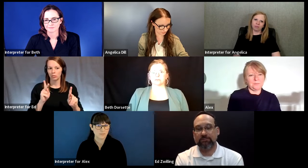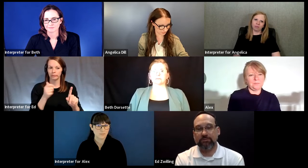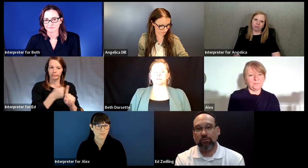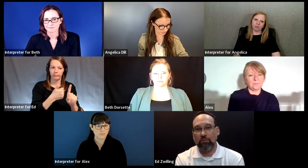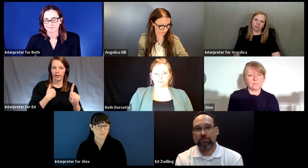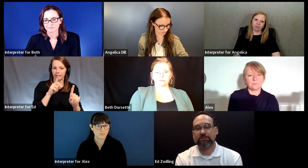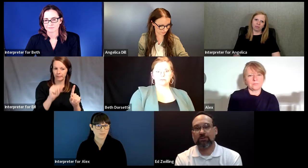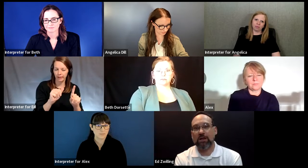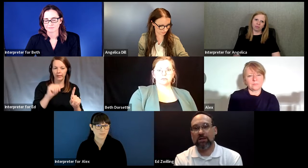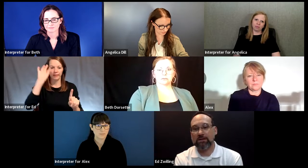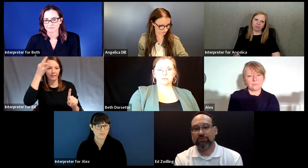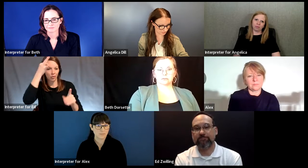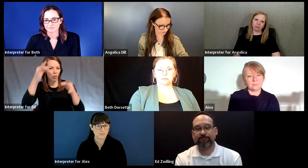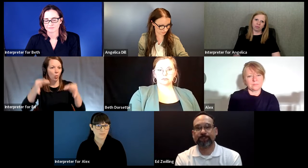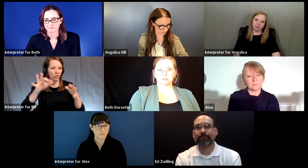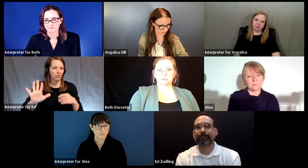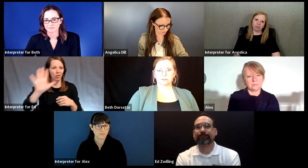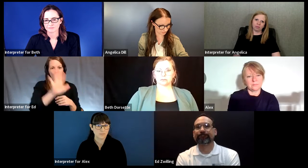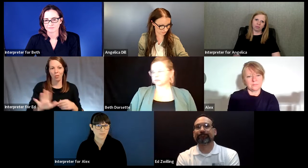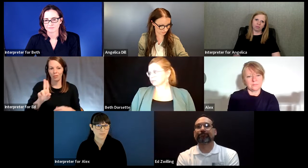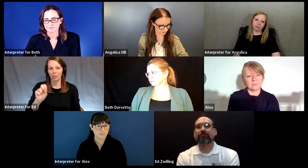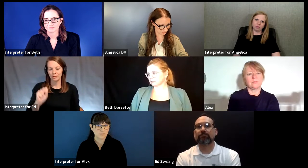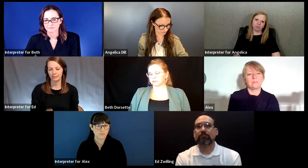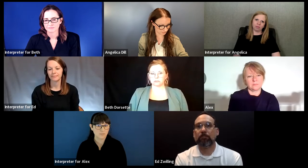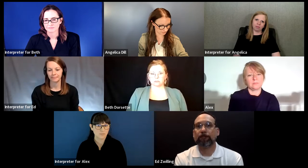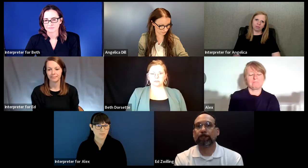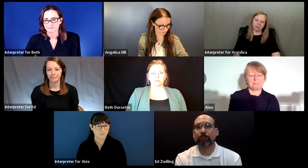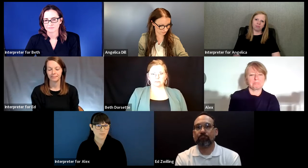in Federal courts around the country.